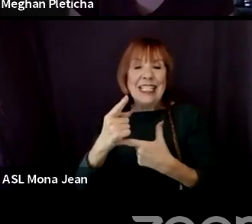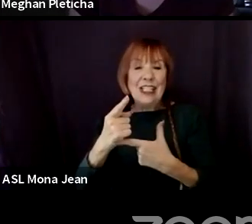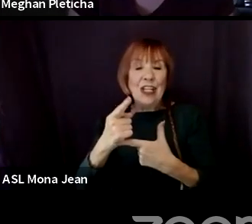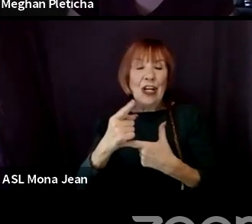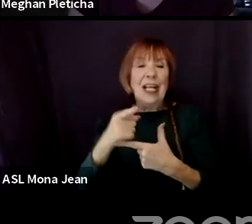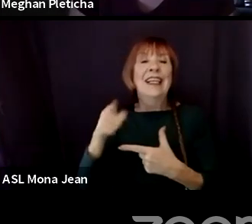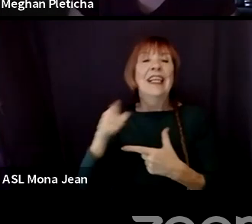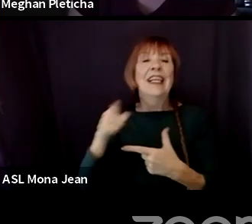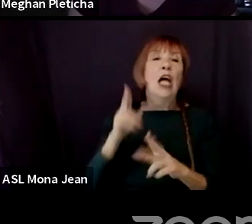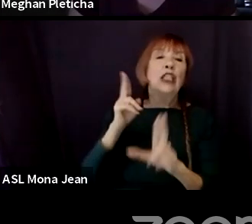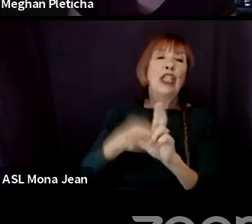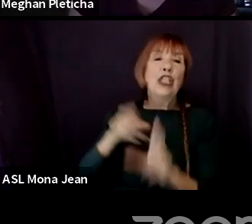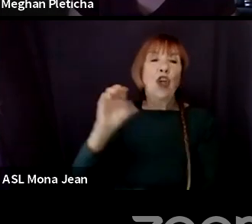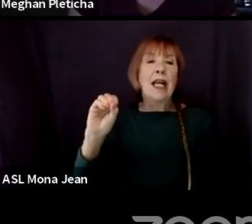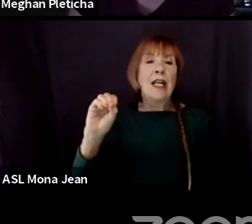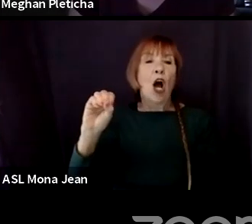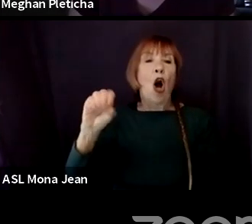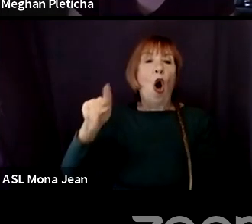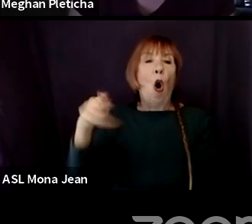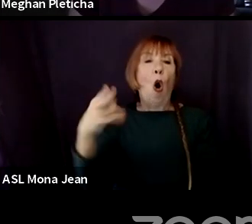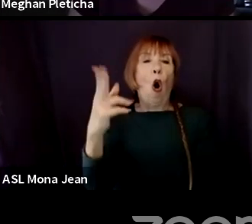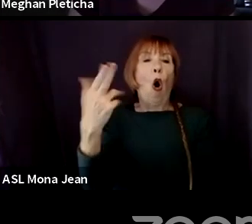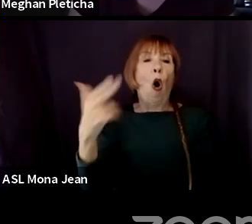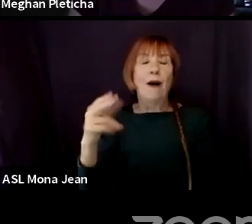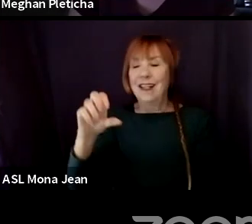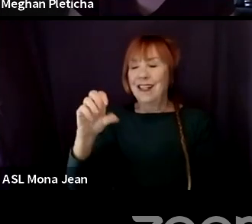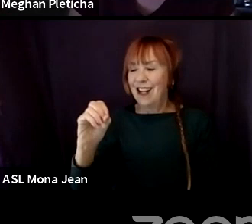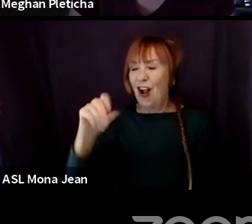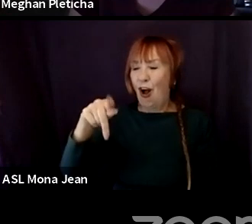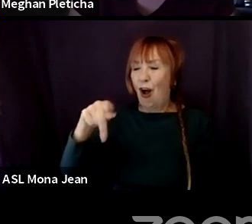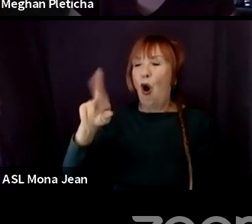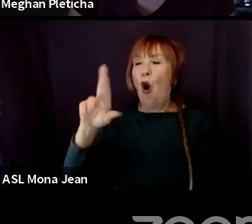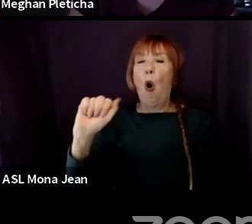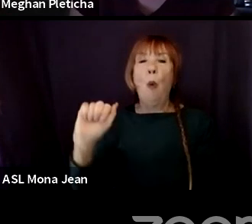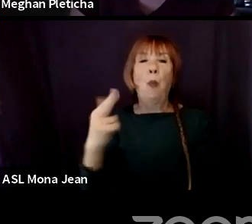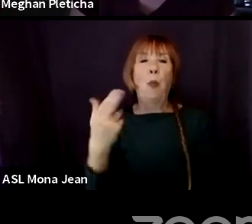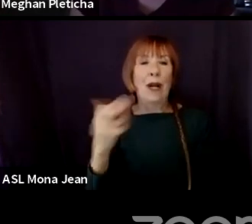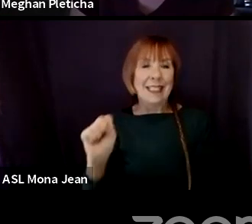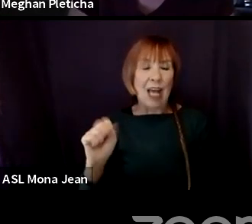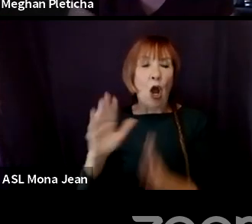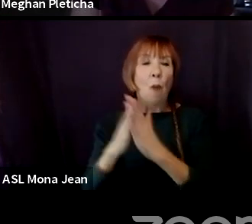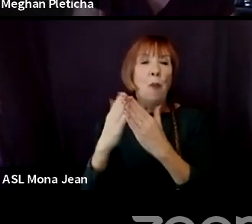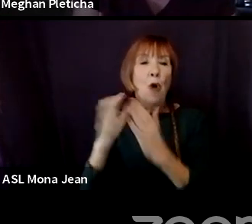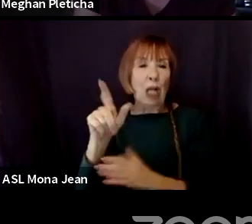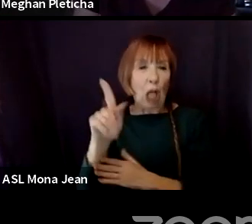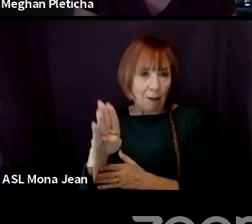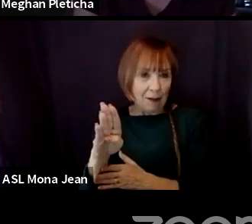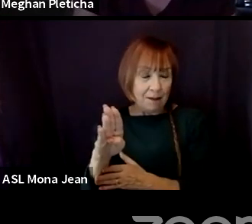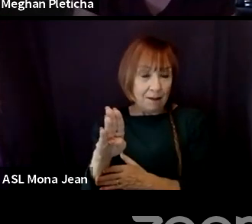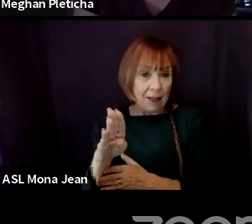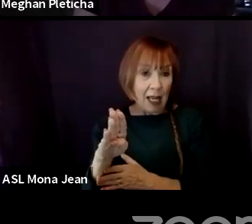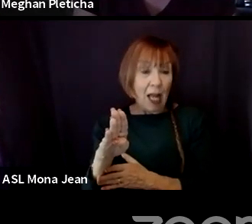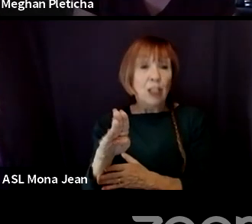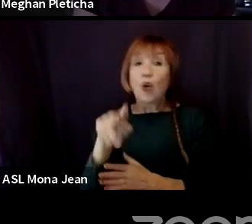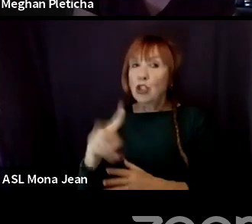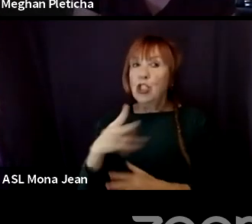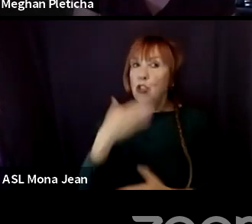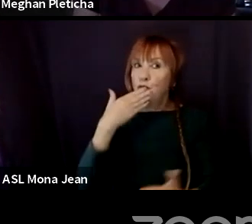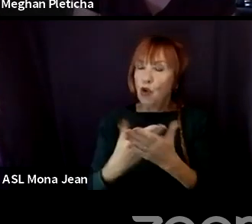so she's really well are, but she's used to reading narratives, right? But if she understands the story, that's what I'm looking for.